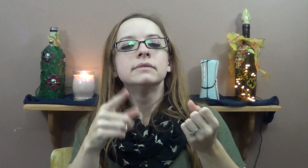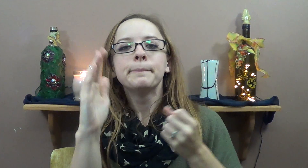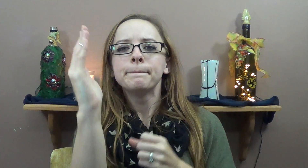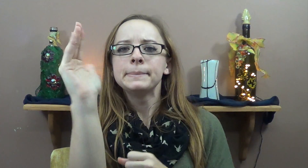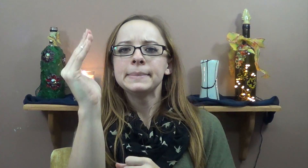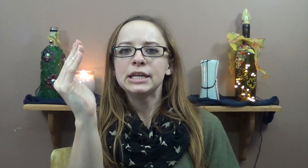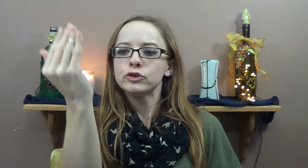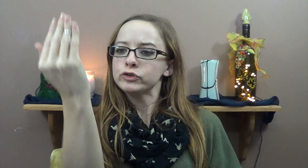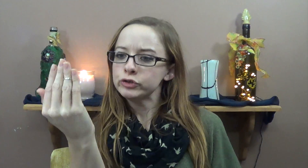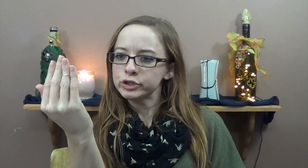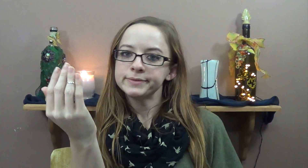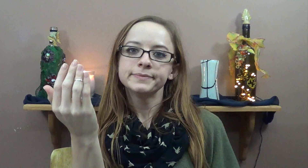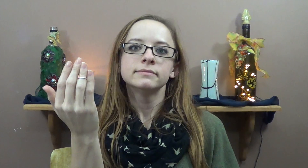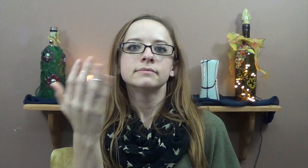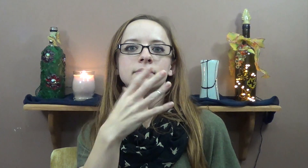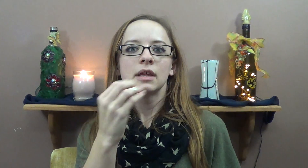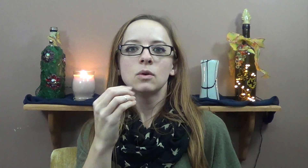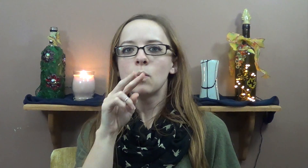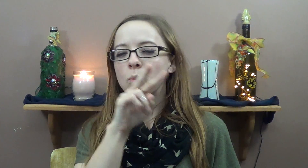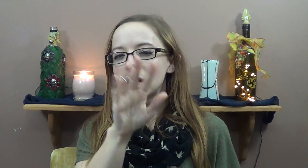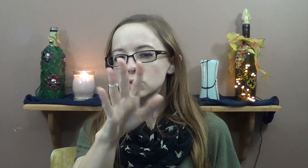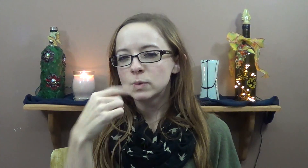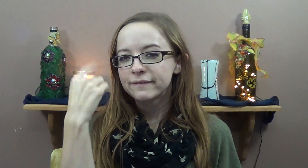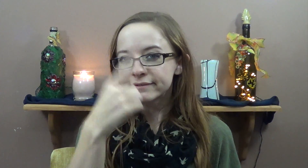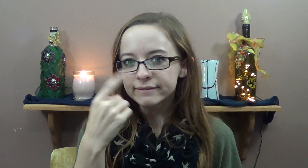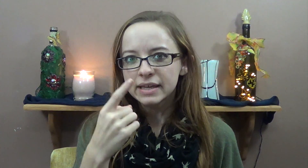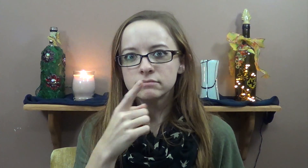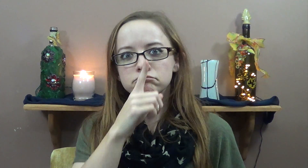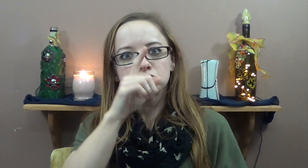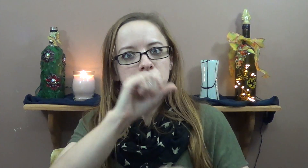So if you're practicing learning sign language, get a mirror. Sit in front of the mirror,